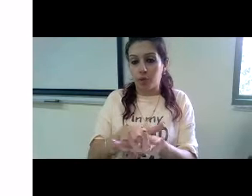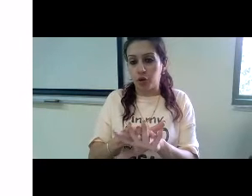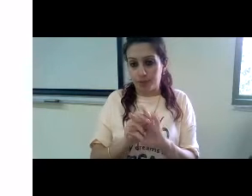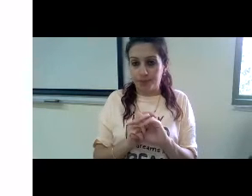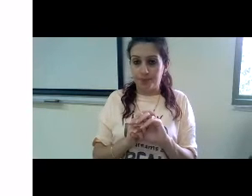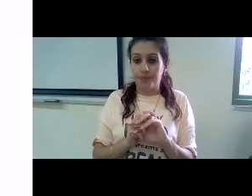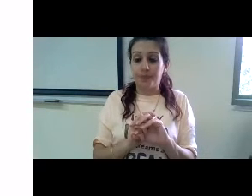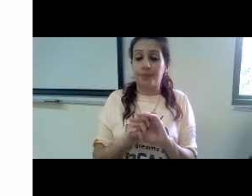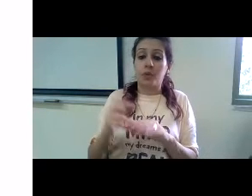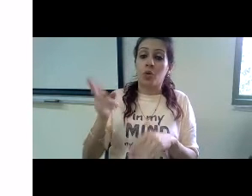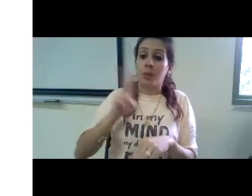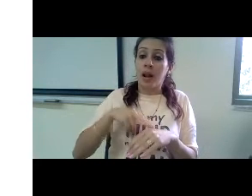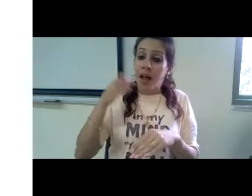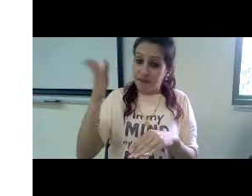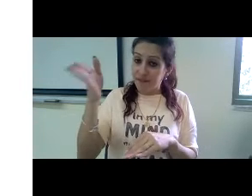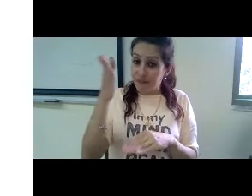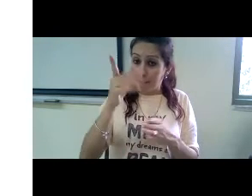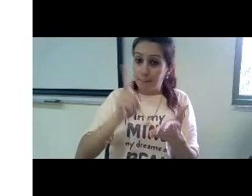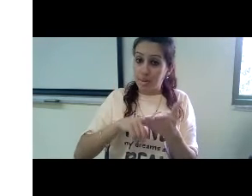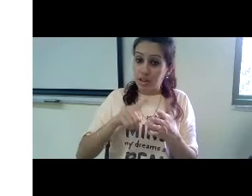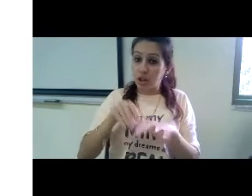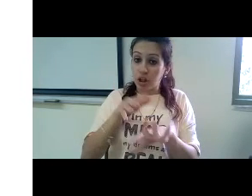and disseminate good practice.